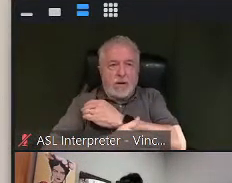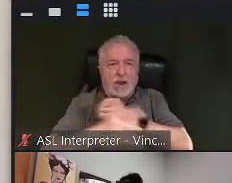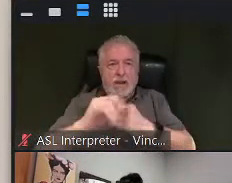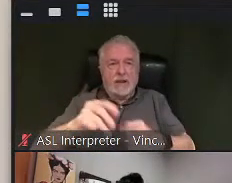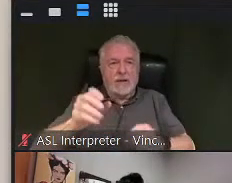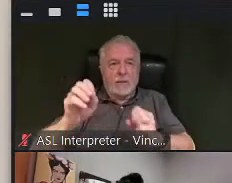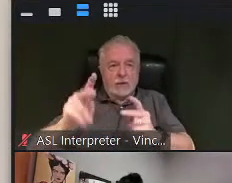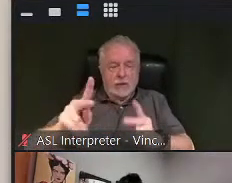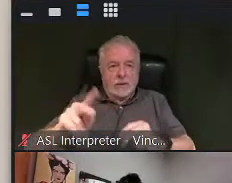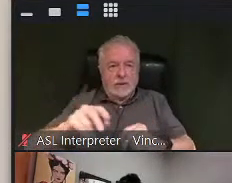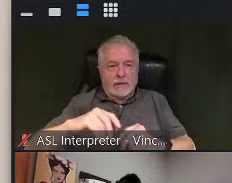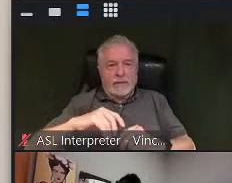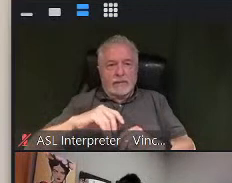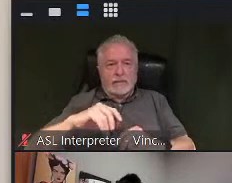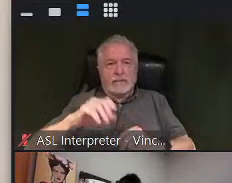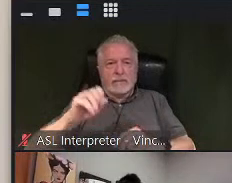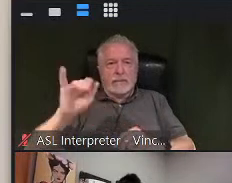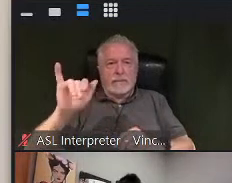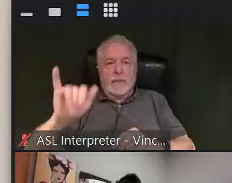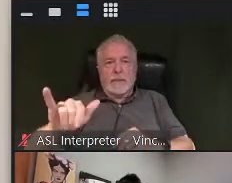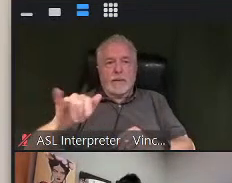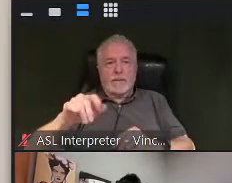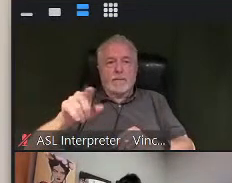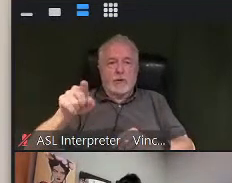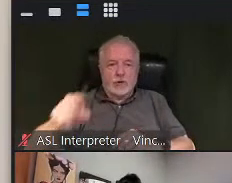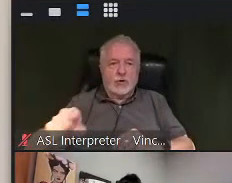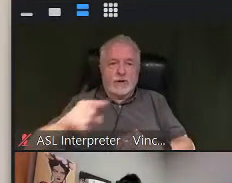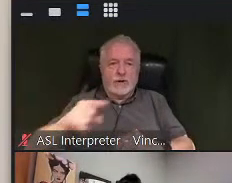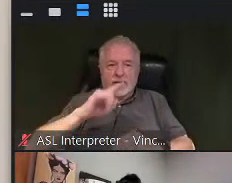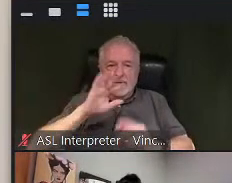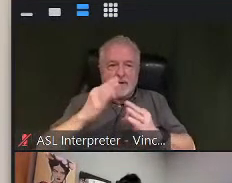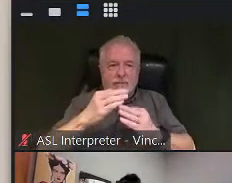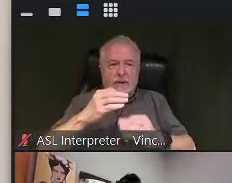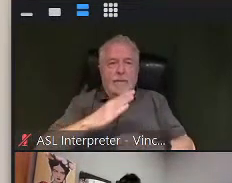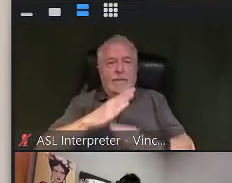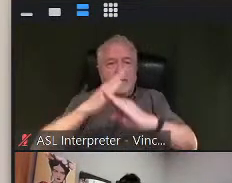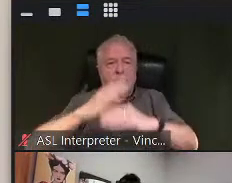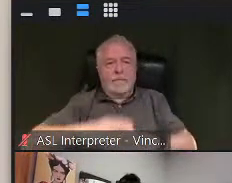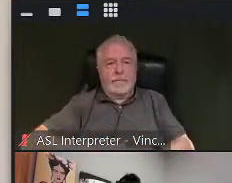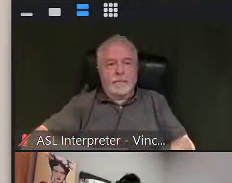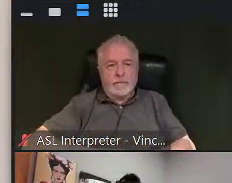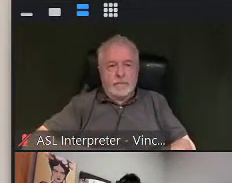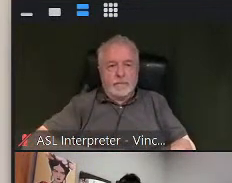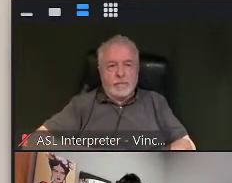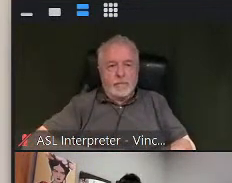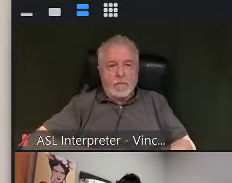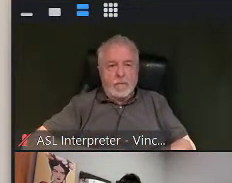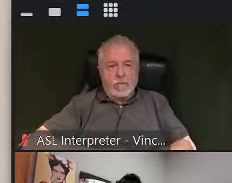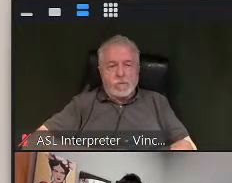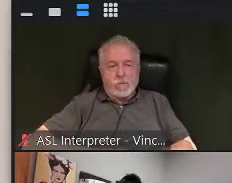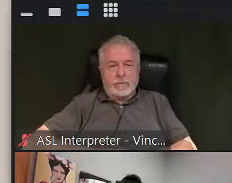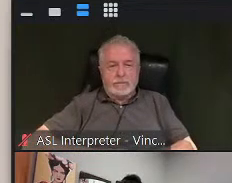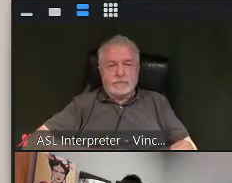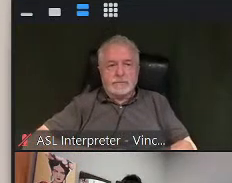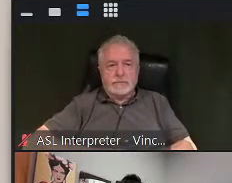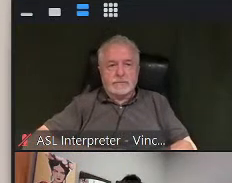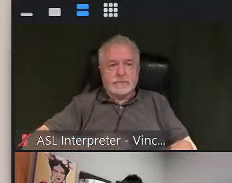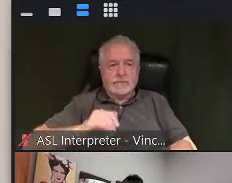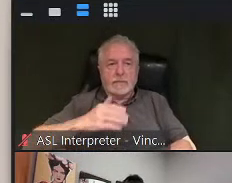opportunity so that you and your family could be protected. We definitely it is the best protection